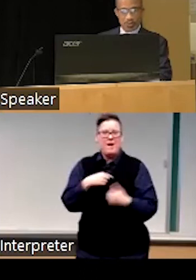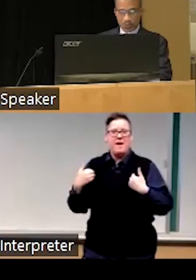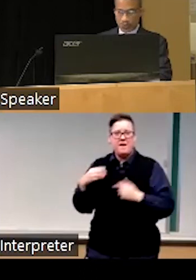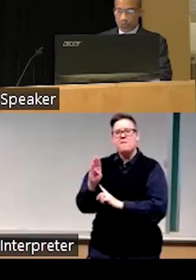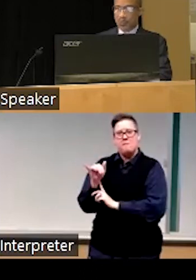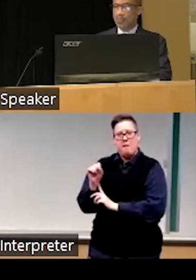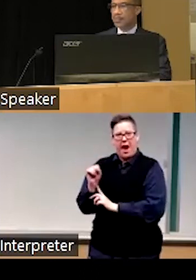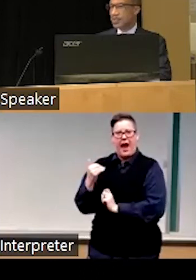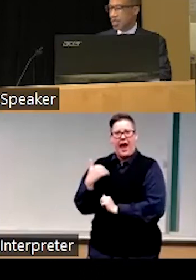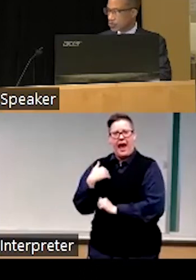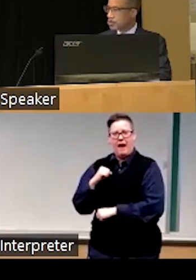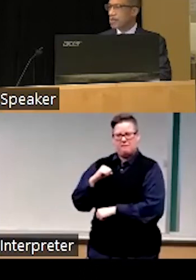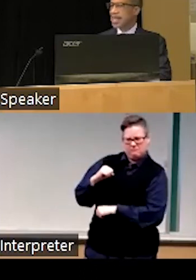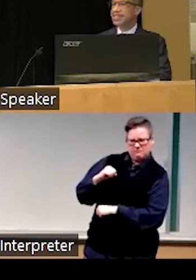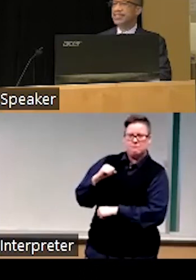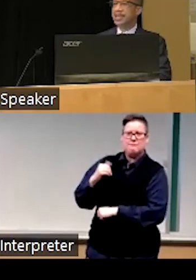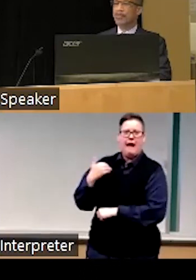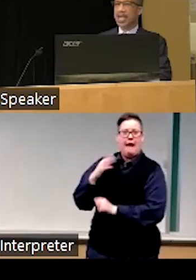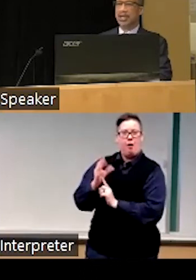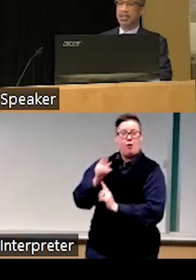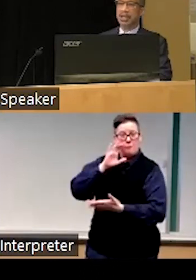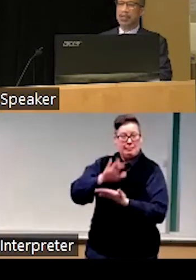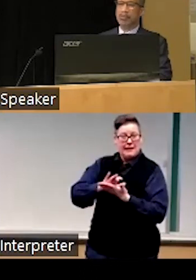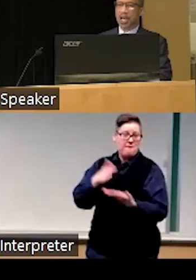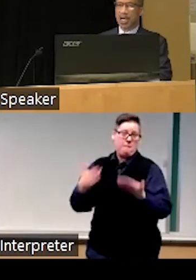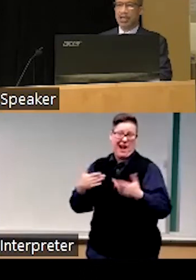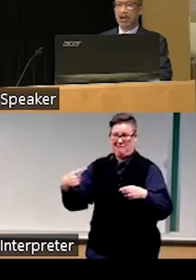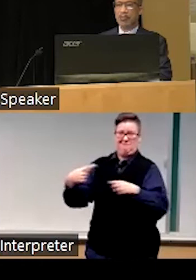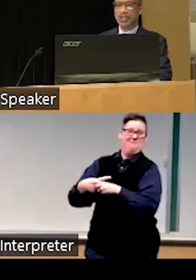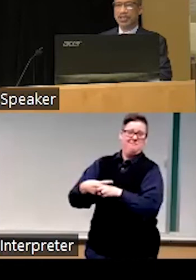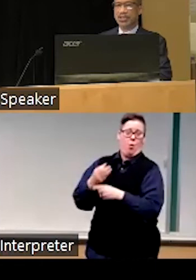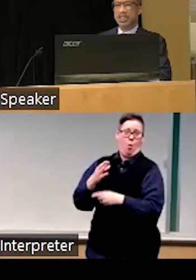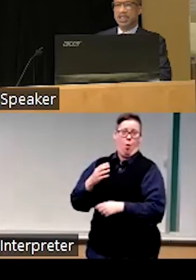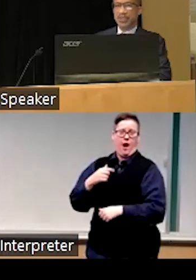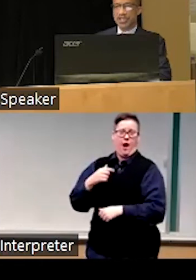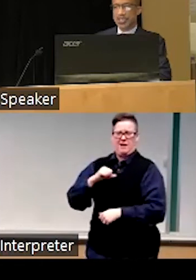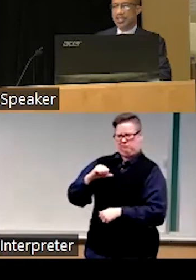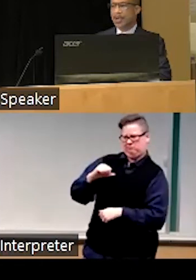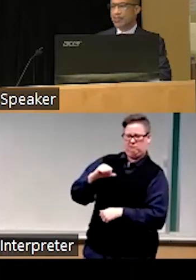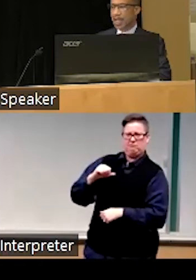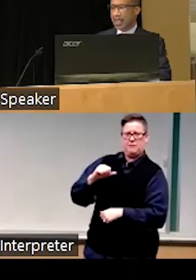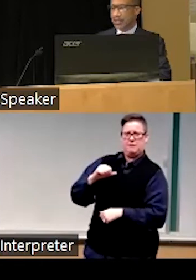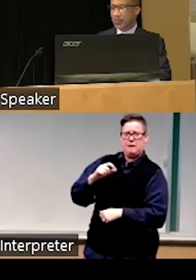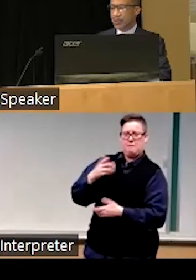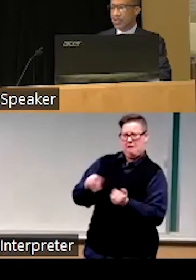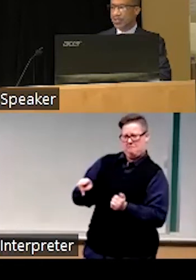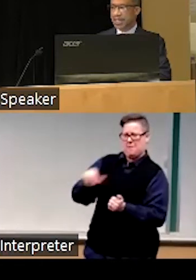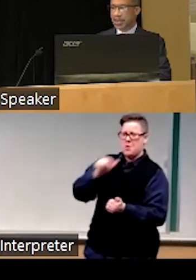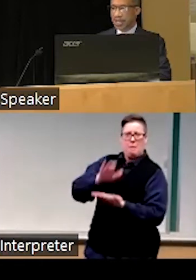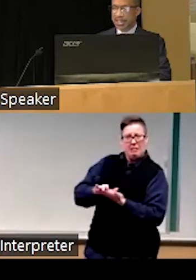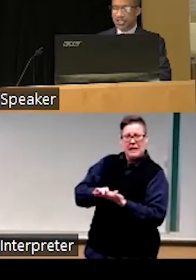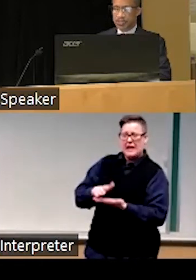um cultural biases that may block our particular vision and may block the what we're hearing in